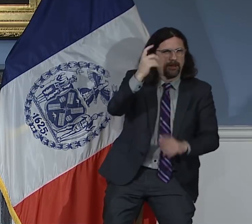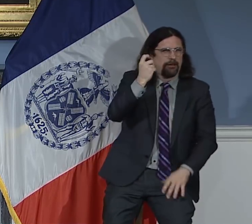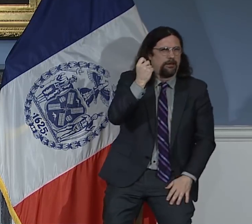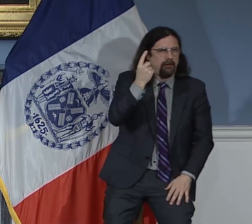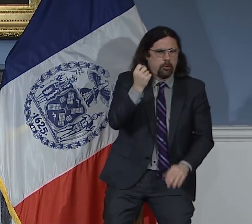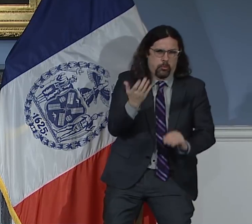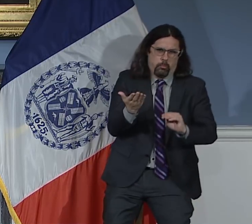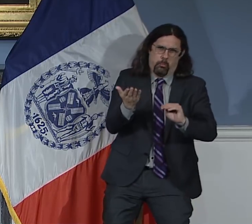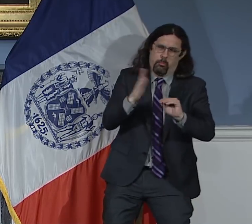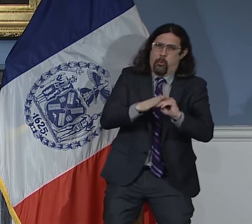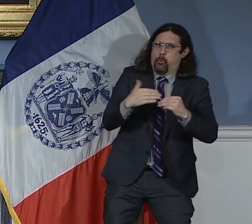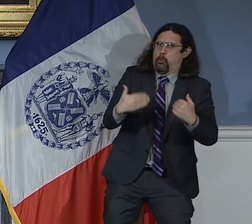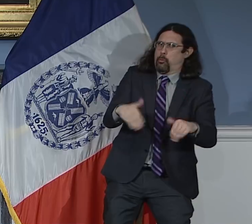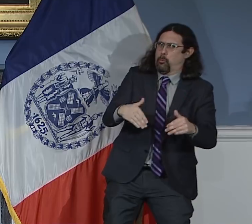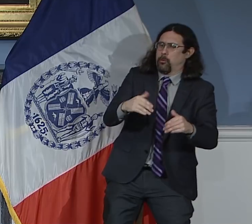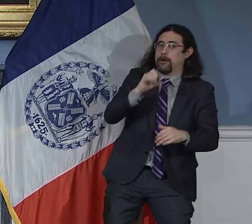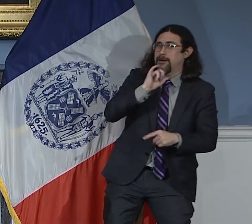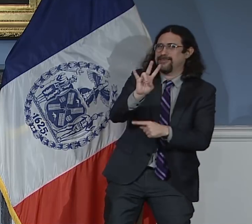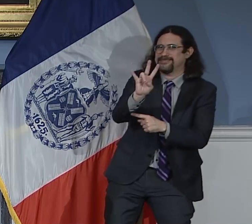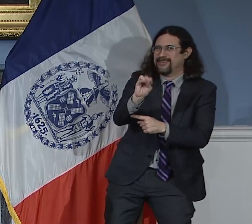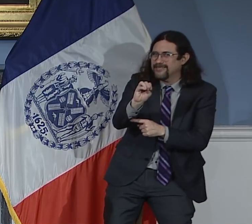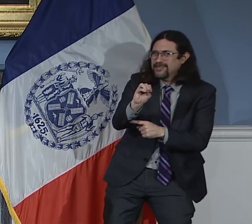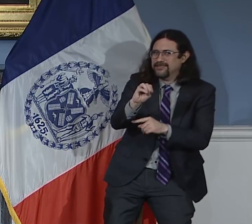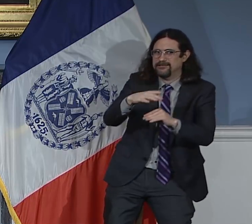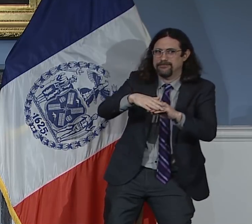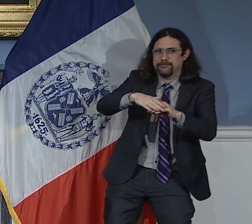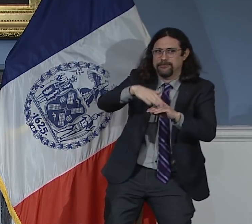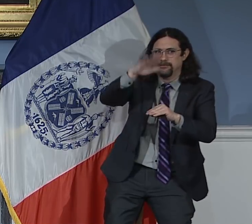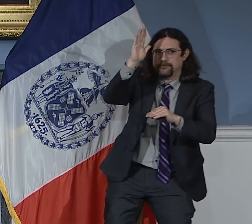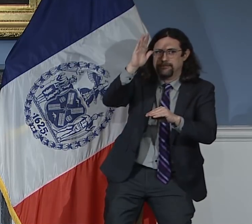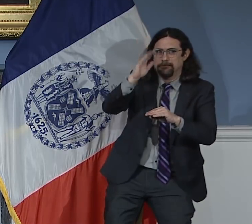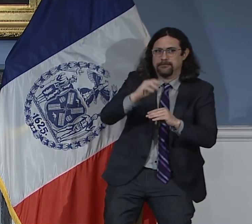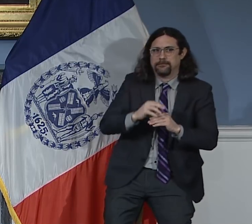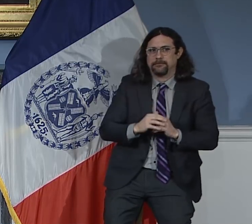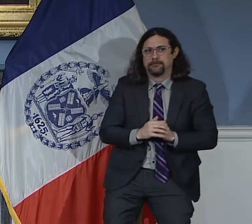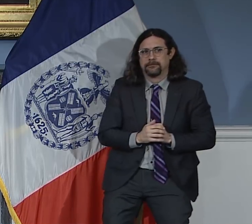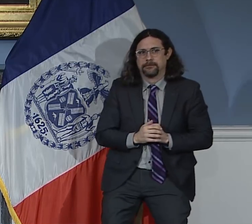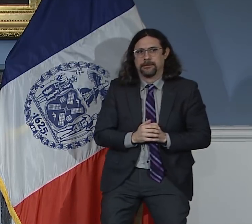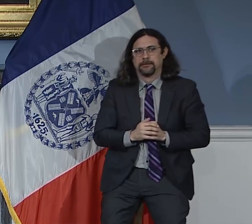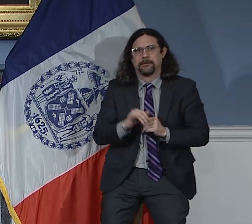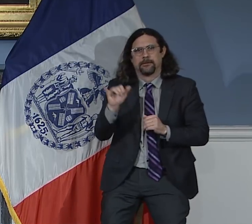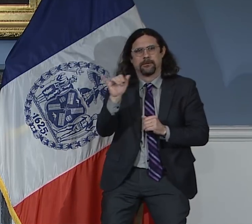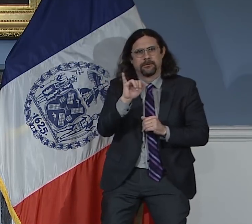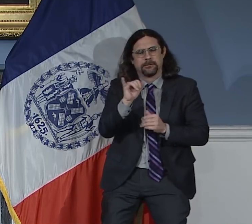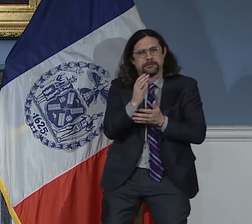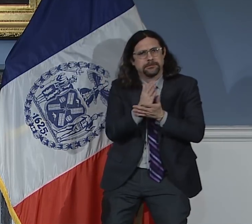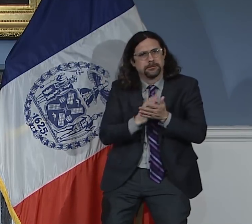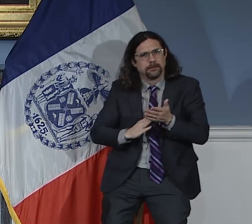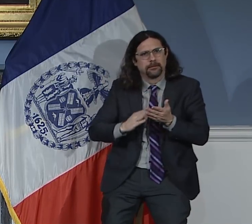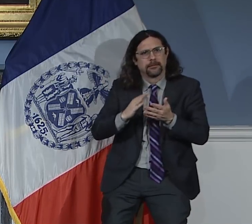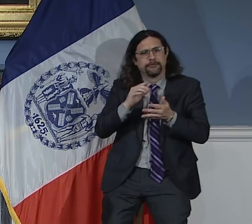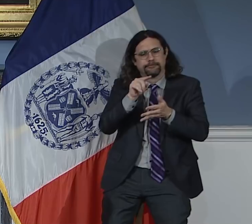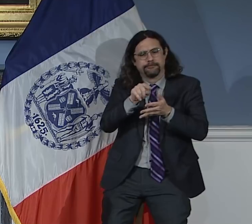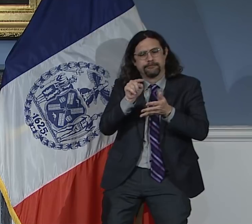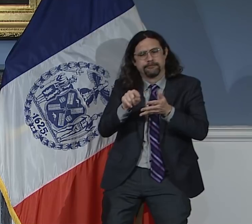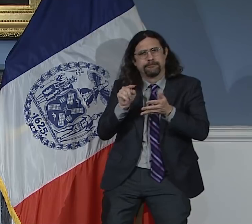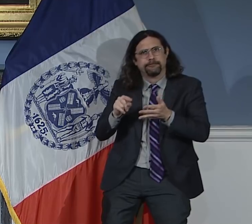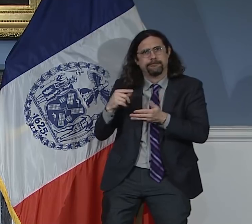ESPECIALLY OVER 70, AND IT MEANS THOS EOFO CUERS WITH THOSE SERIOUS PRE-EXISTING CONDITIONS WE TALK ABOUT S O OFTEN, LUNG